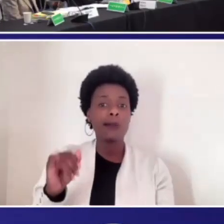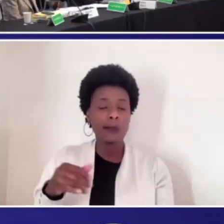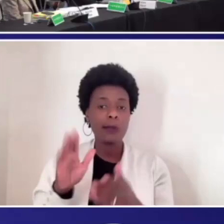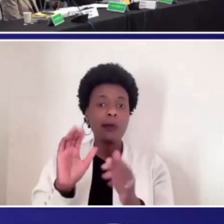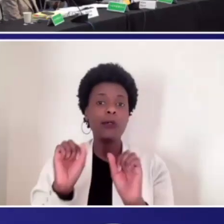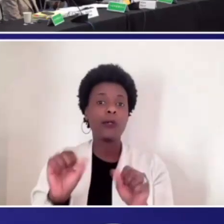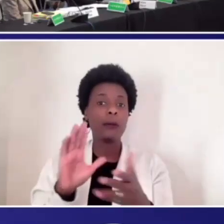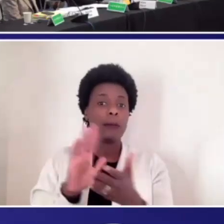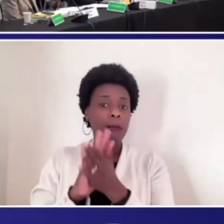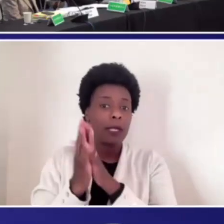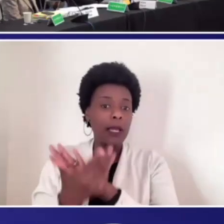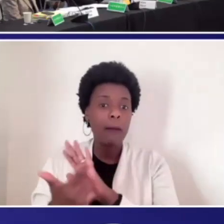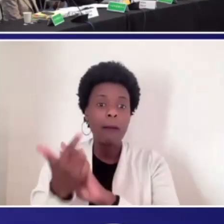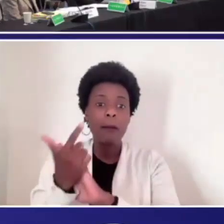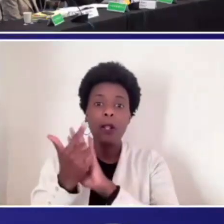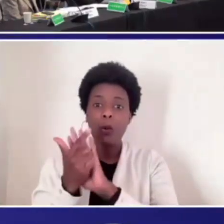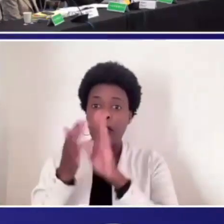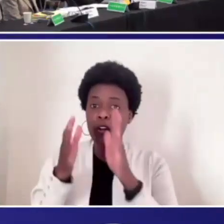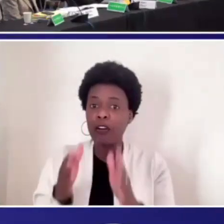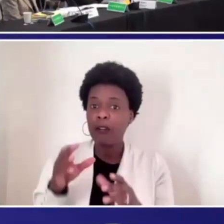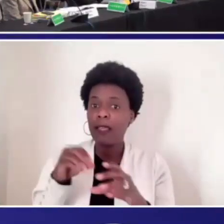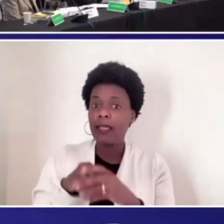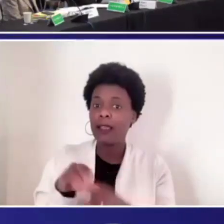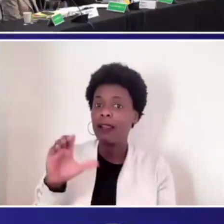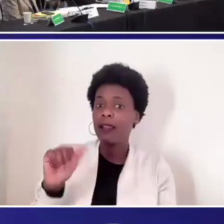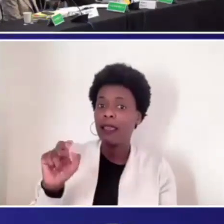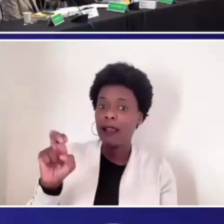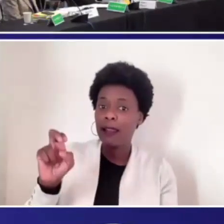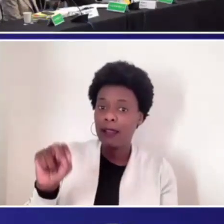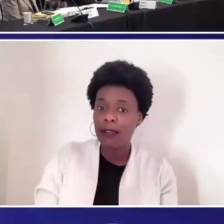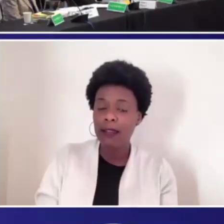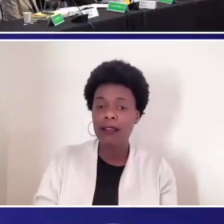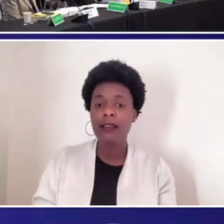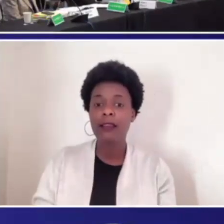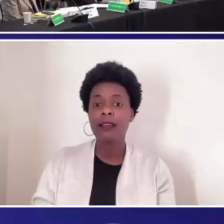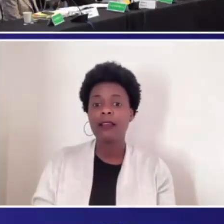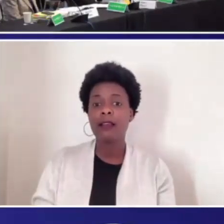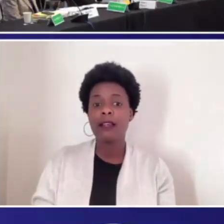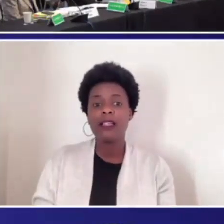Okay. So this really is limiting.